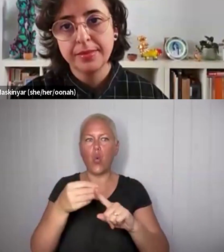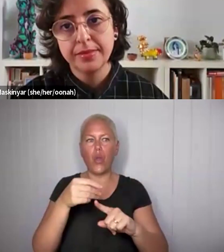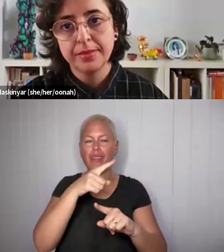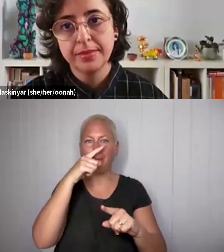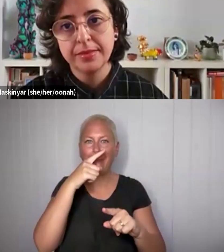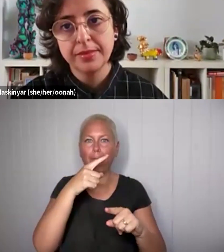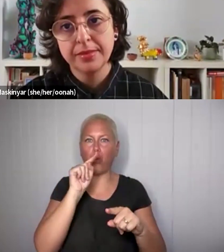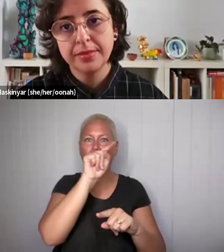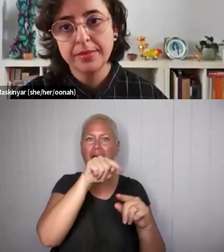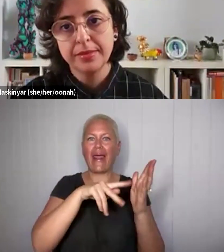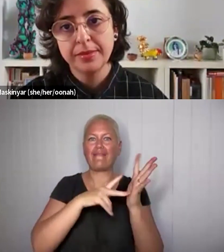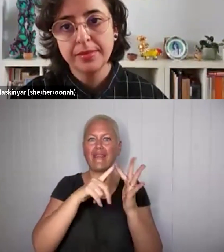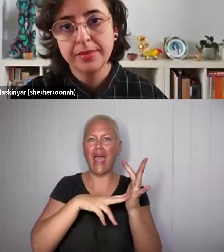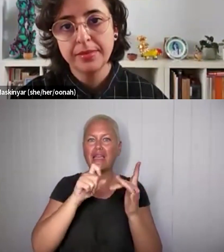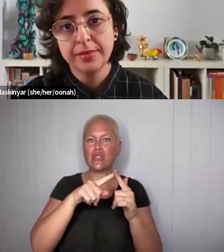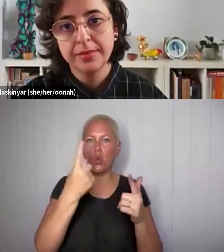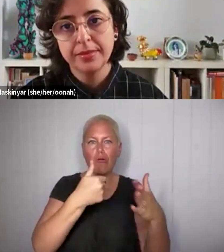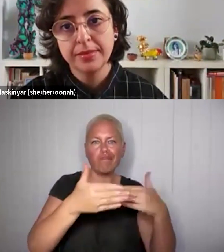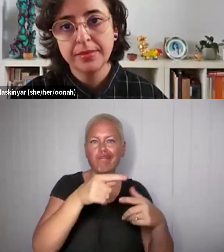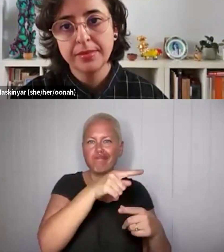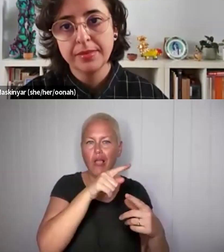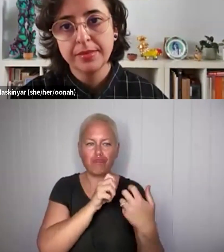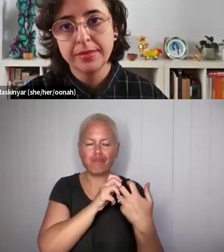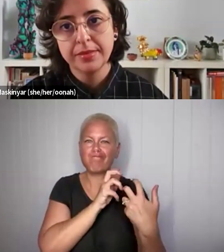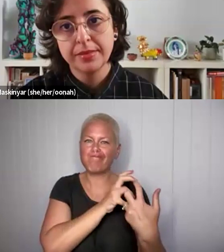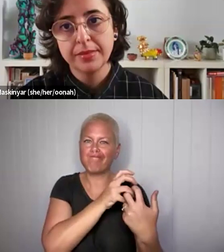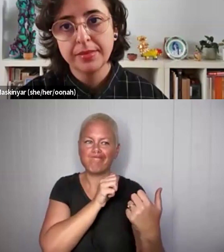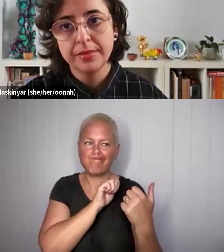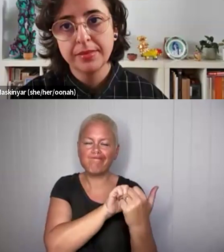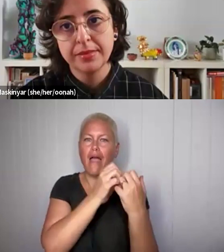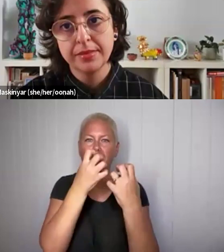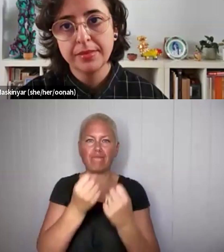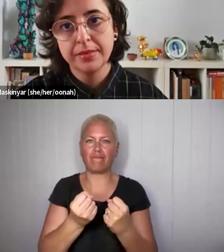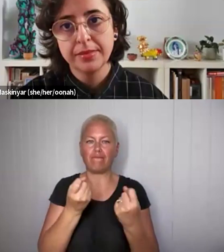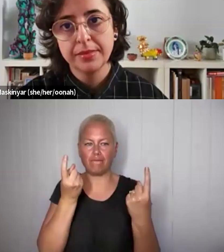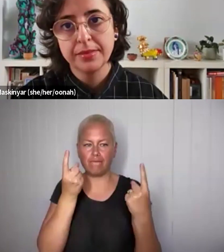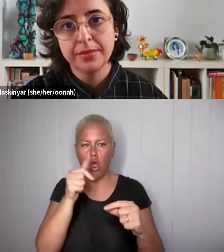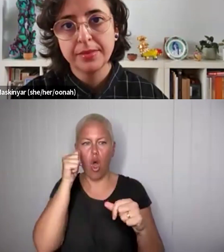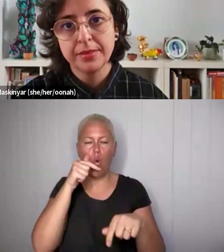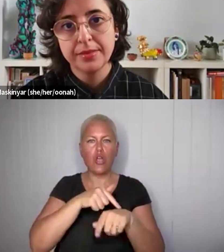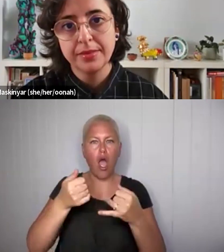Venice, the timelines, and the way we need to work with the Biennale. So we have to keep that